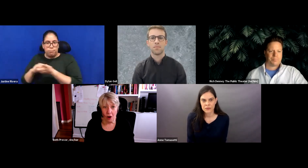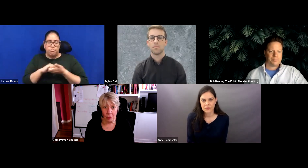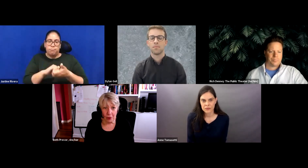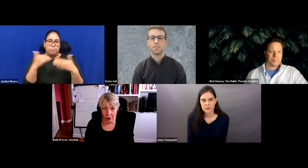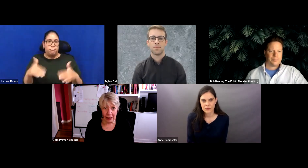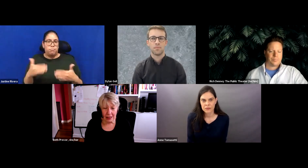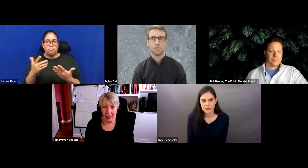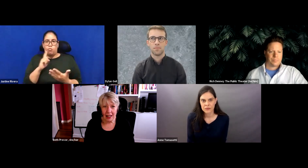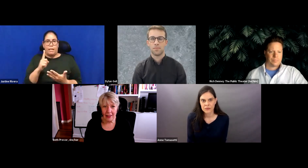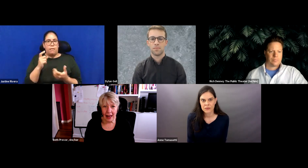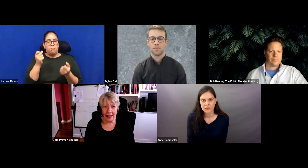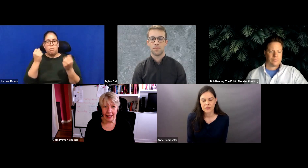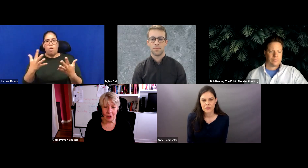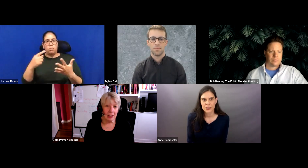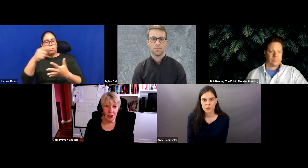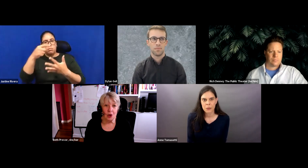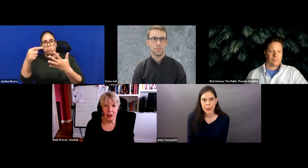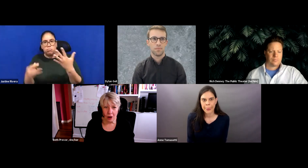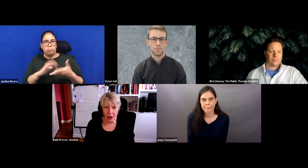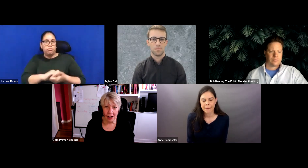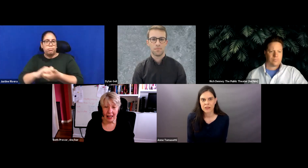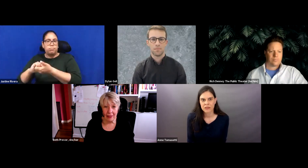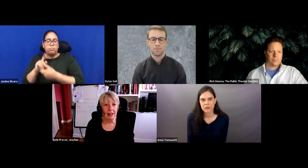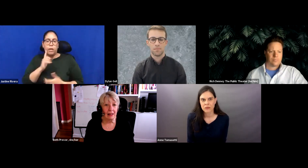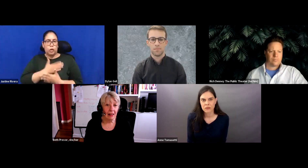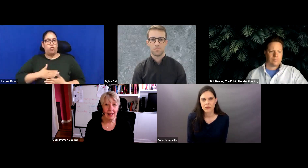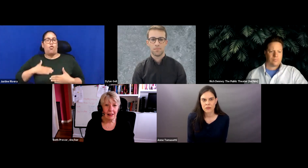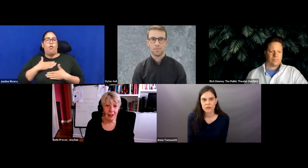all points, that it was just a joy to work on. And then, you